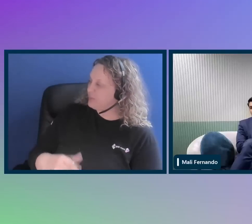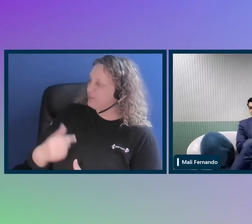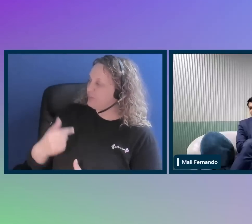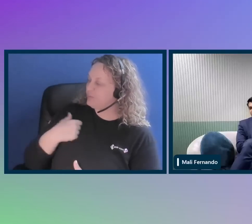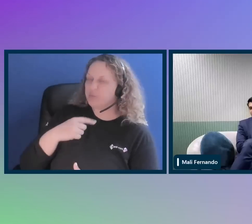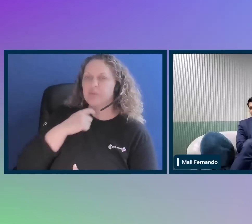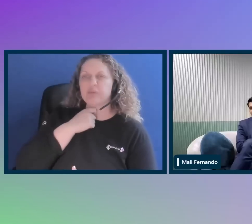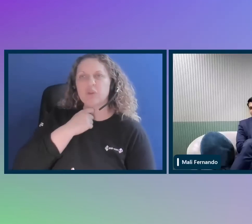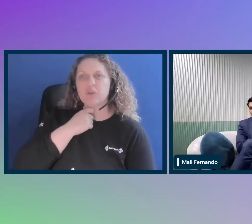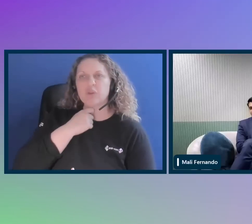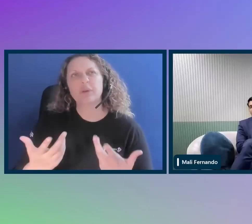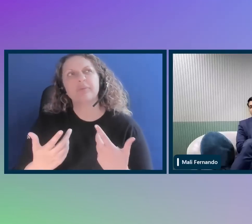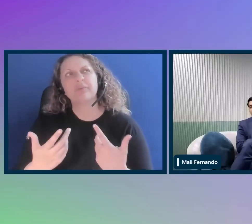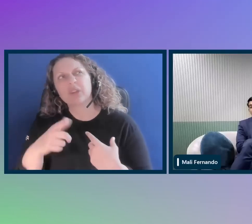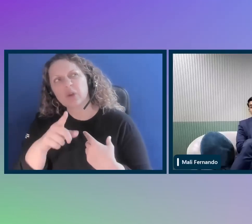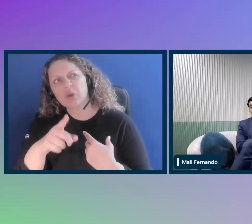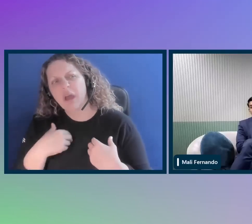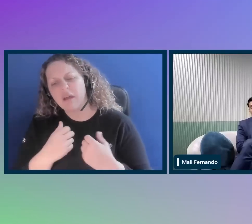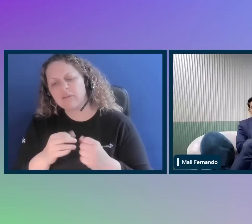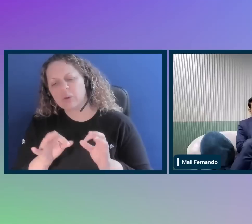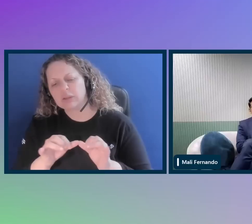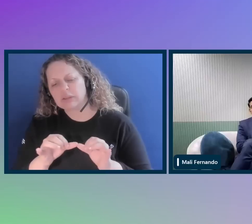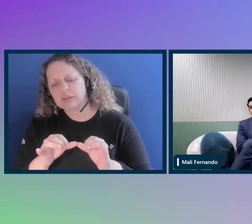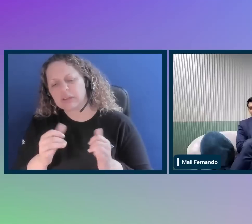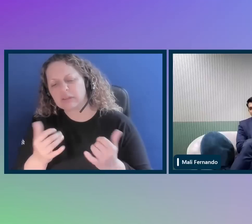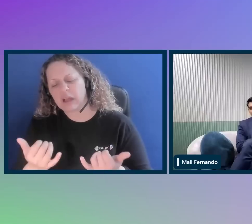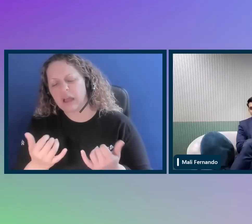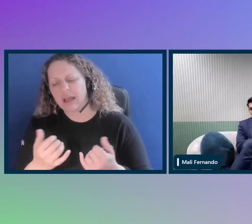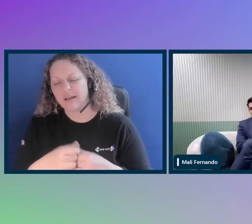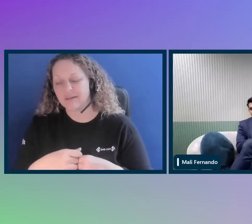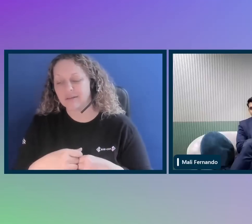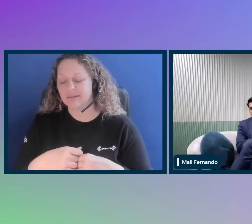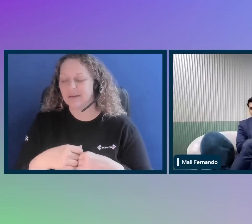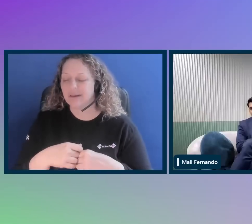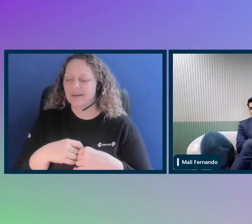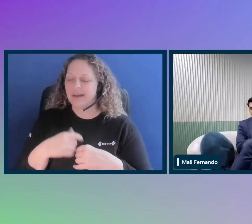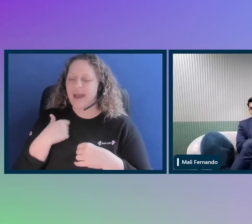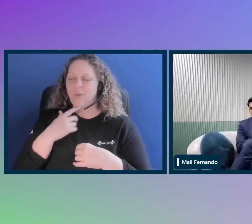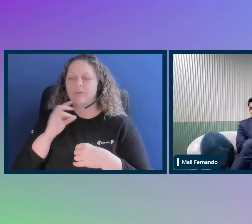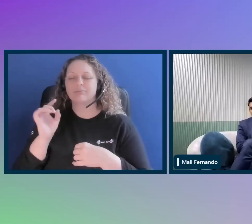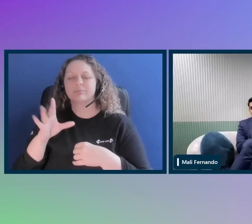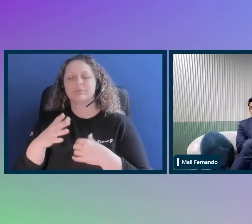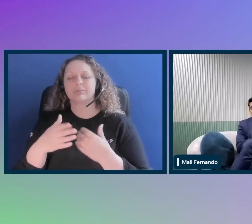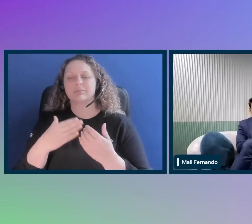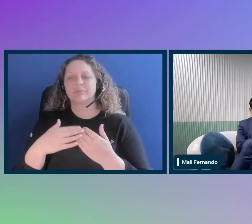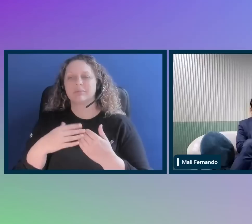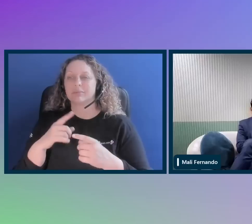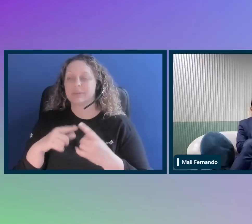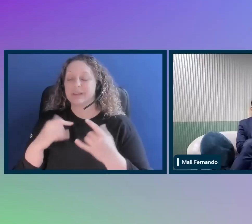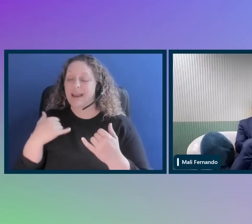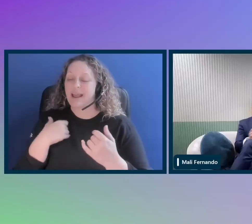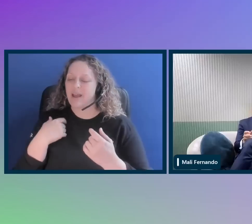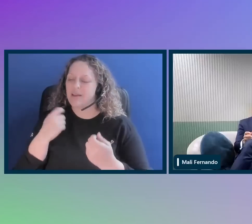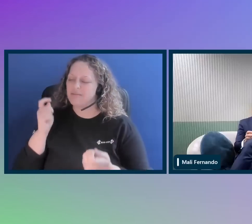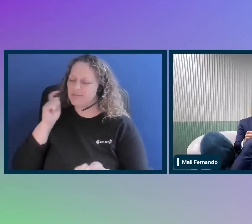But today I'm gonna answer that question quite differently. There isn't a part of HSBC, whether it's technology,